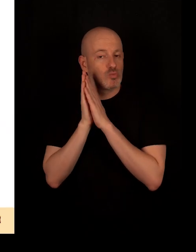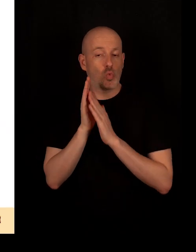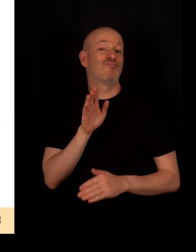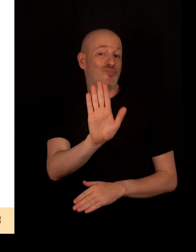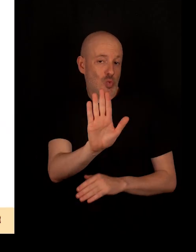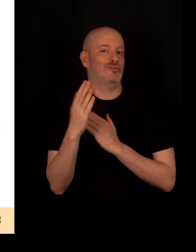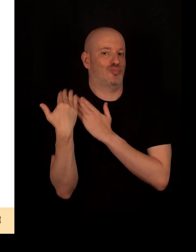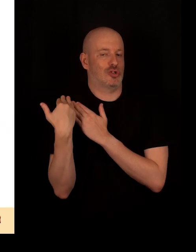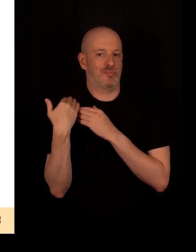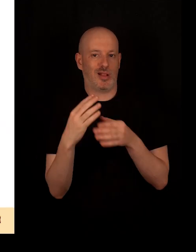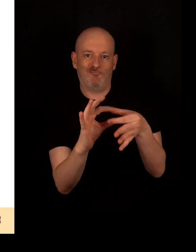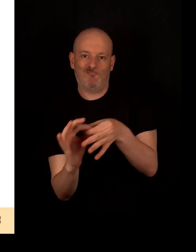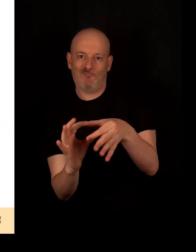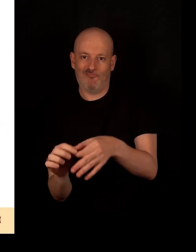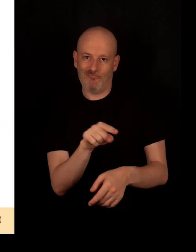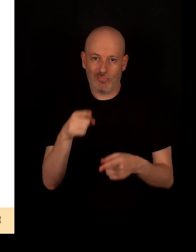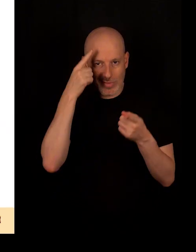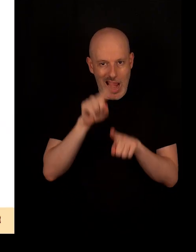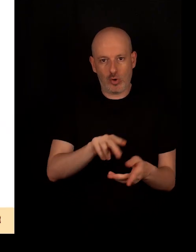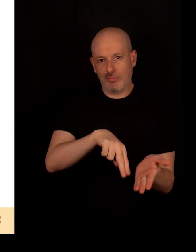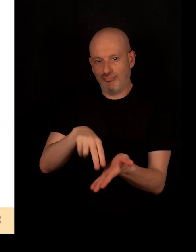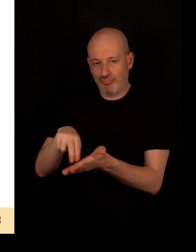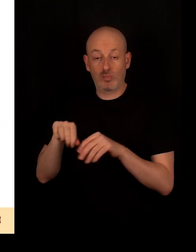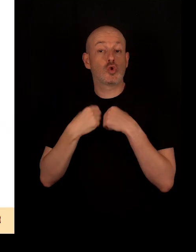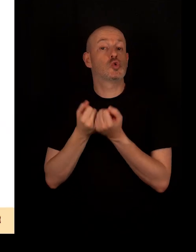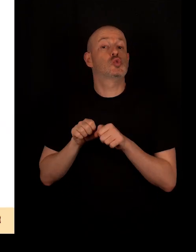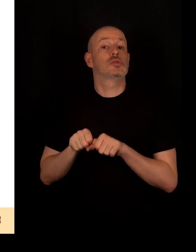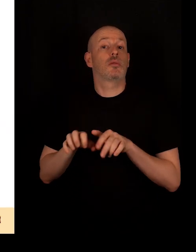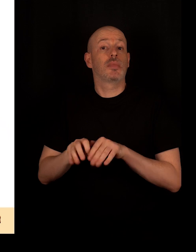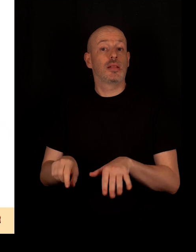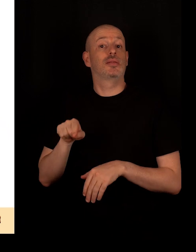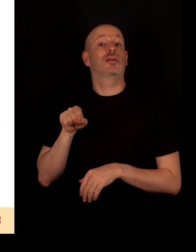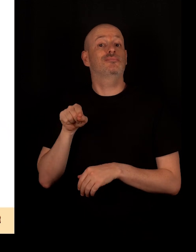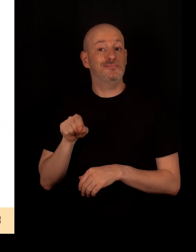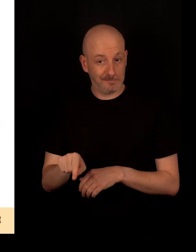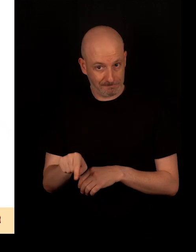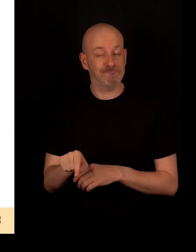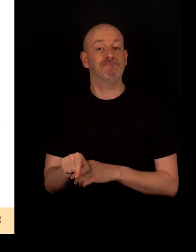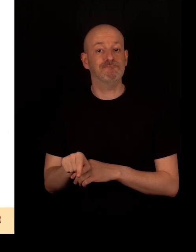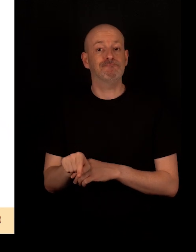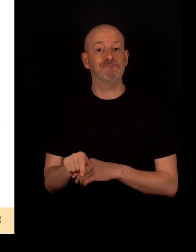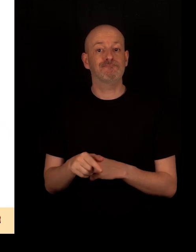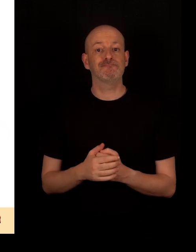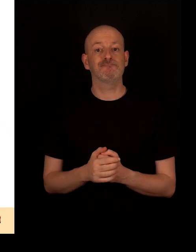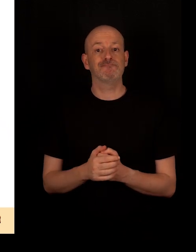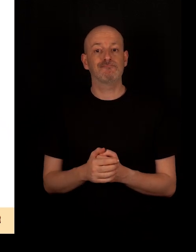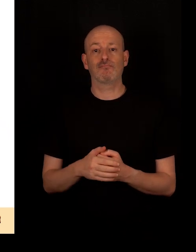This is really your responsibility, to have this agreement with them. On social media,